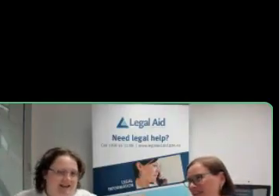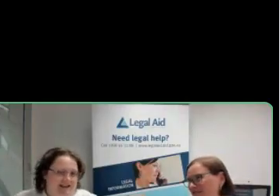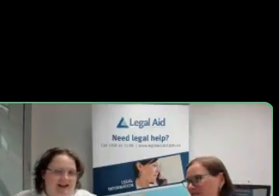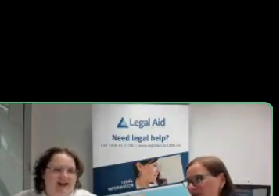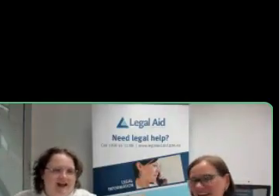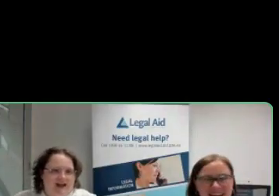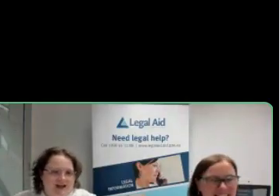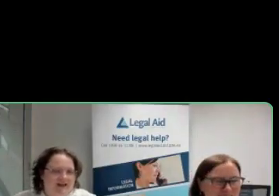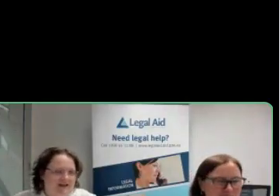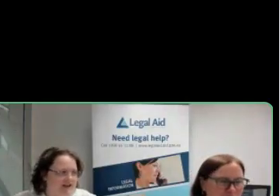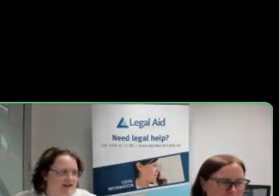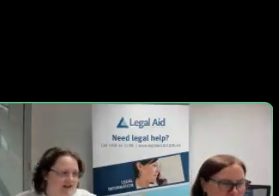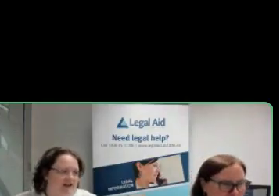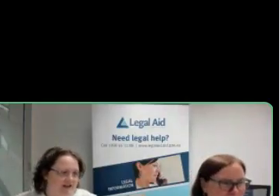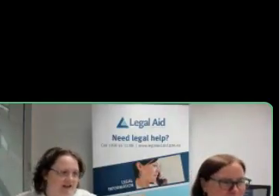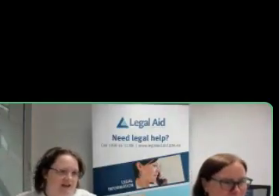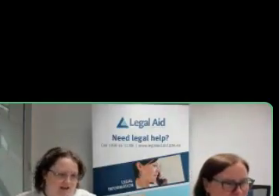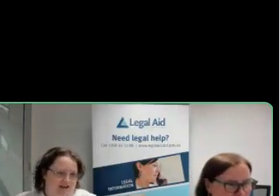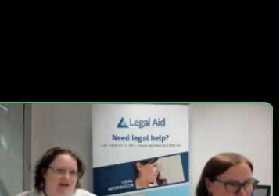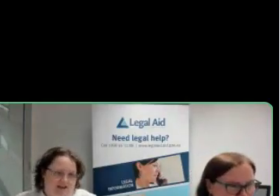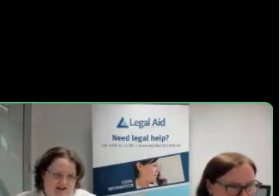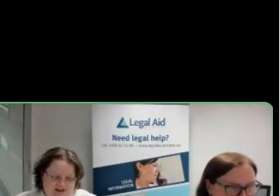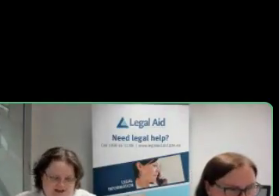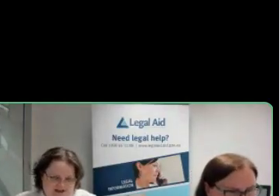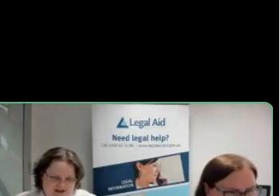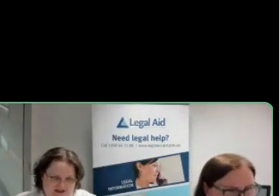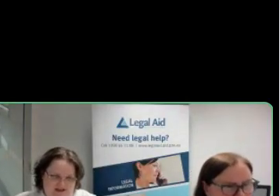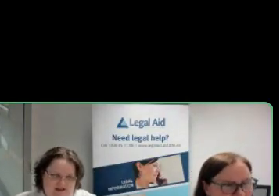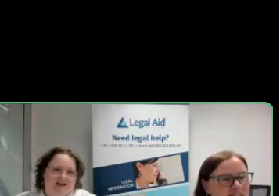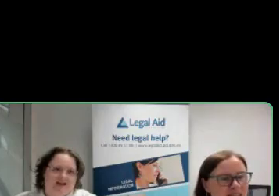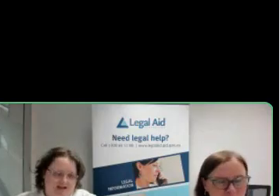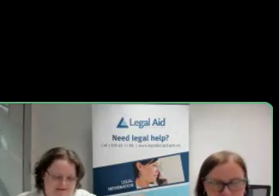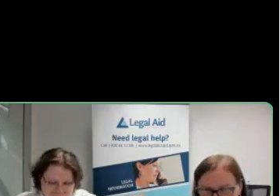to everybody and yes so please everyone look out for the email about the recording there'll be a